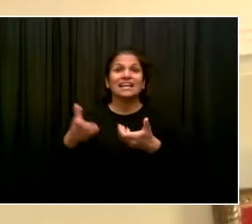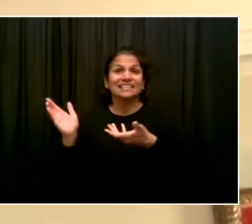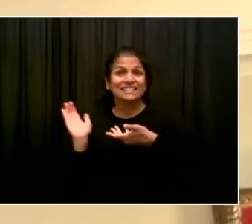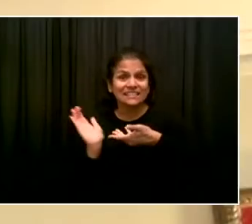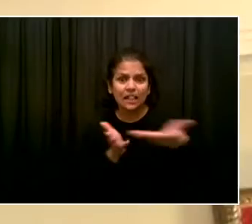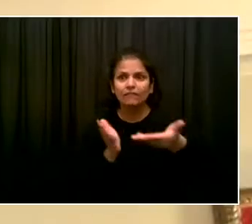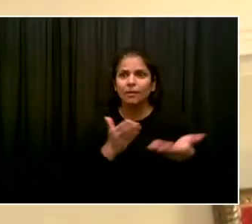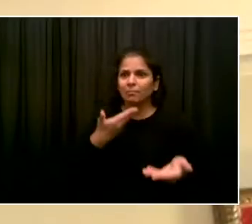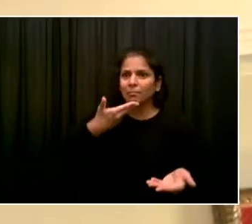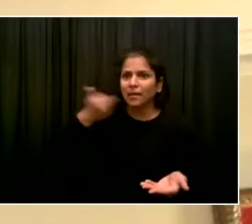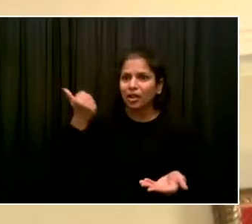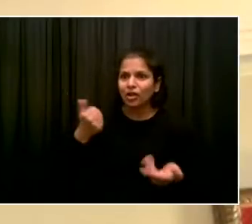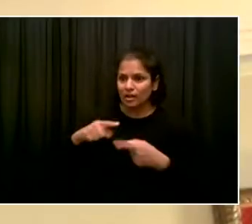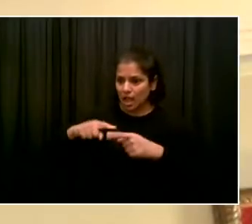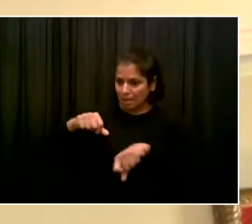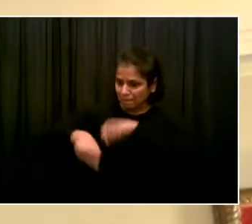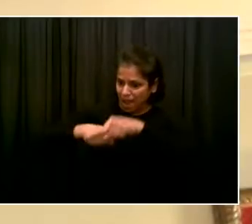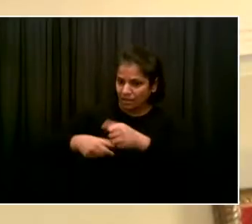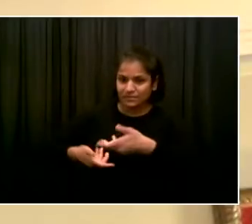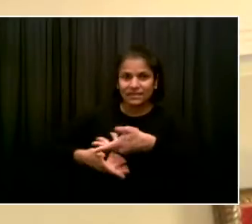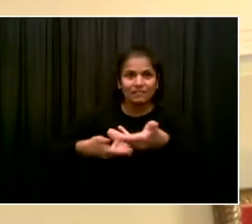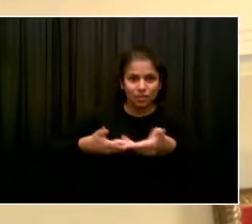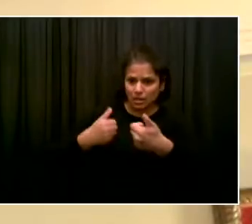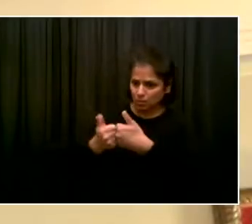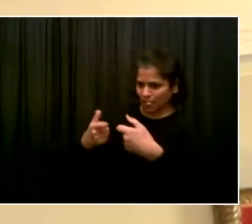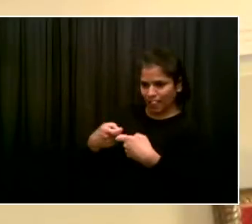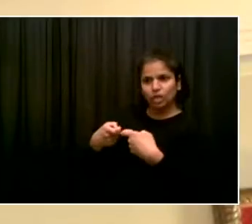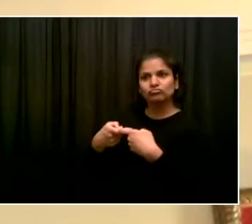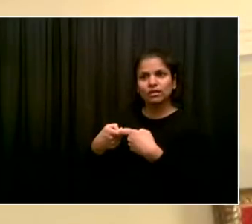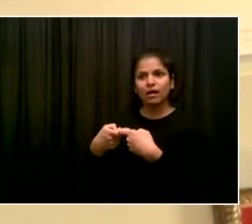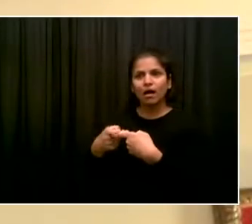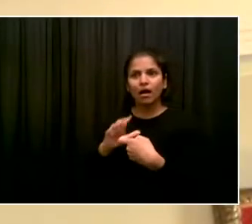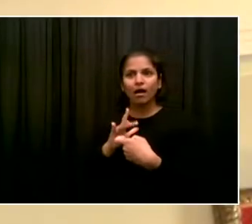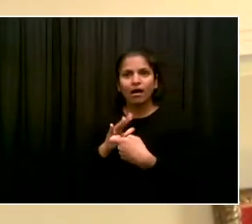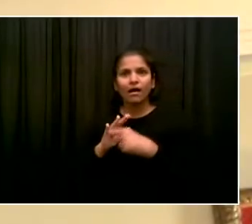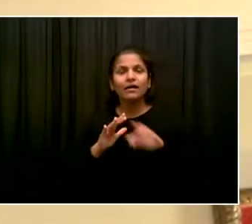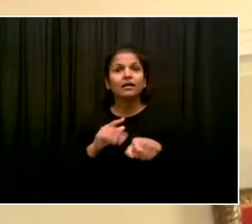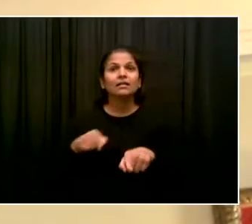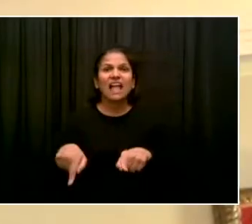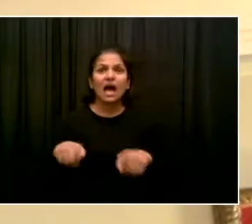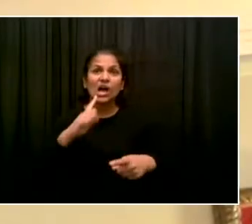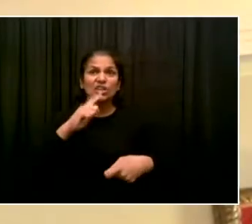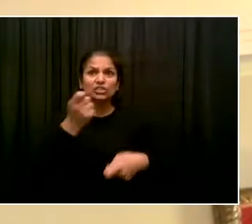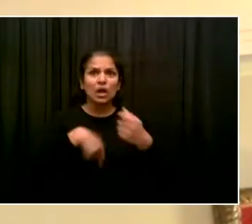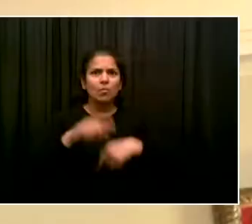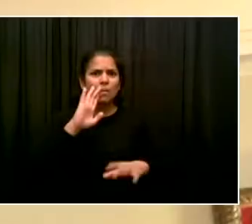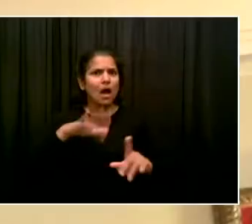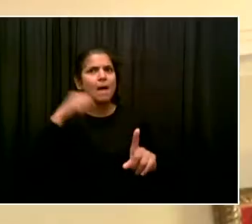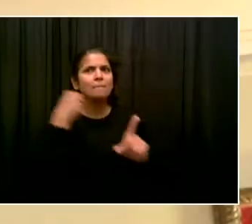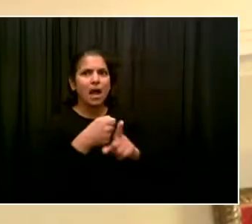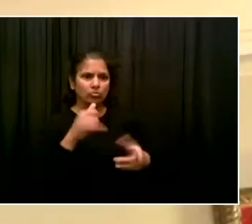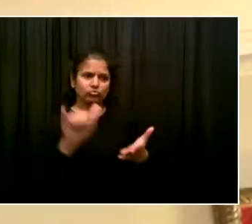D CARS OR BIKES